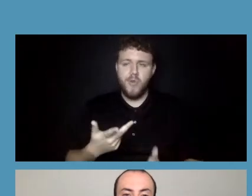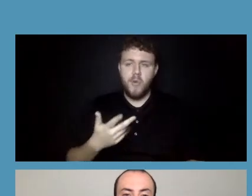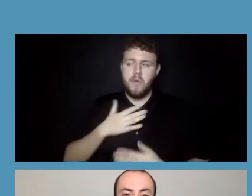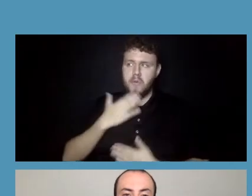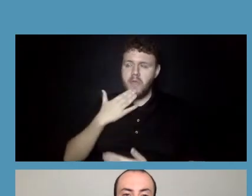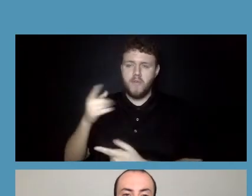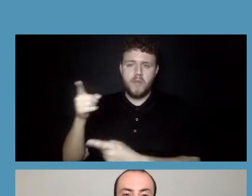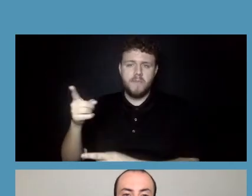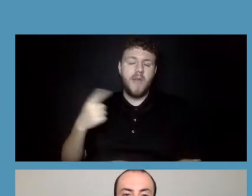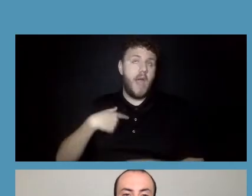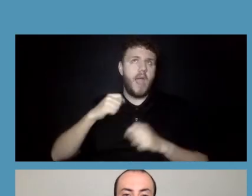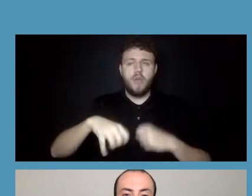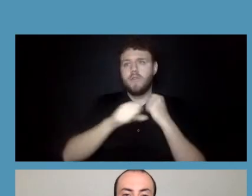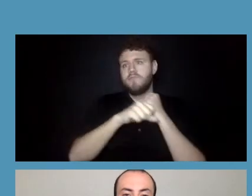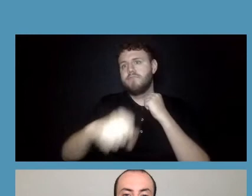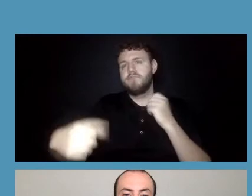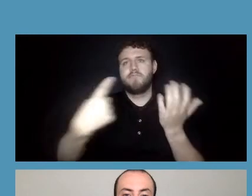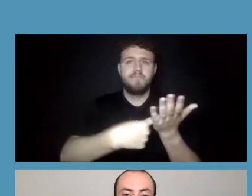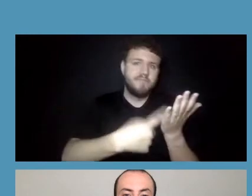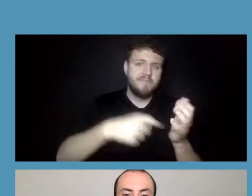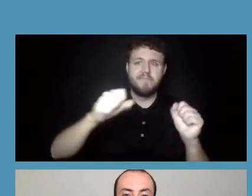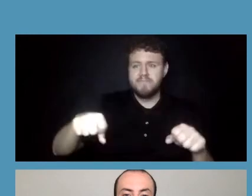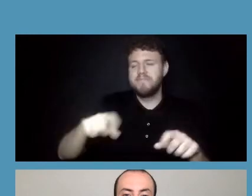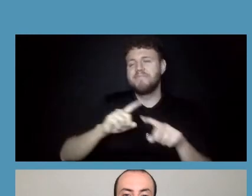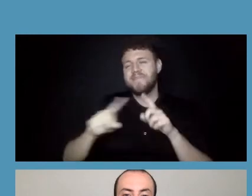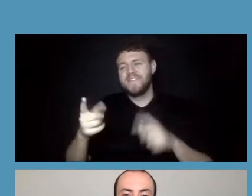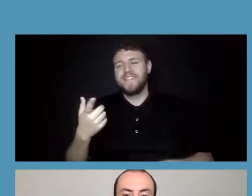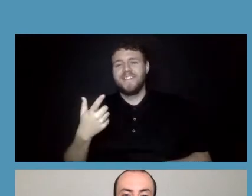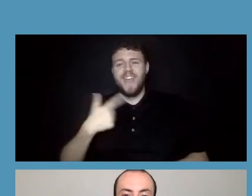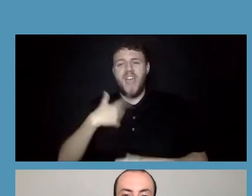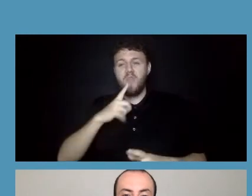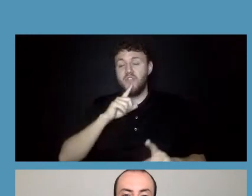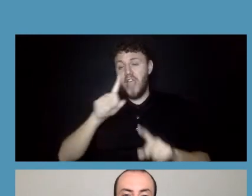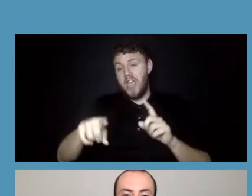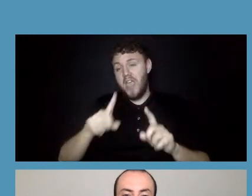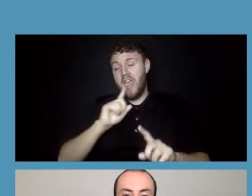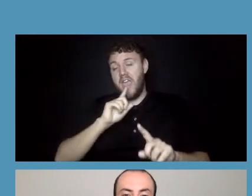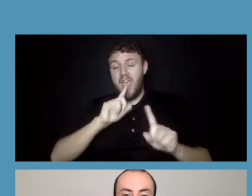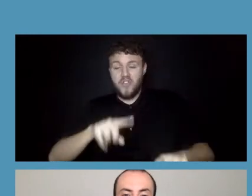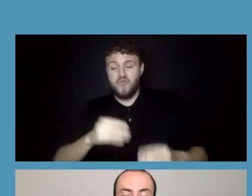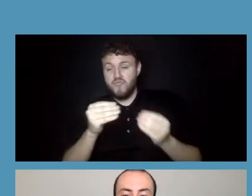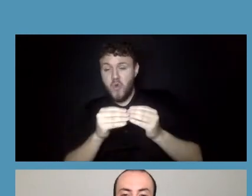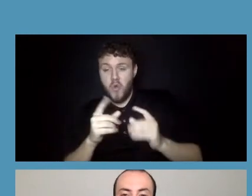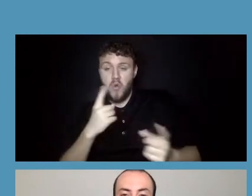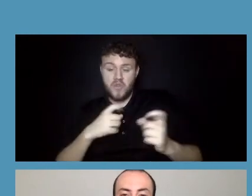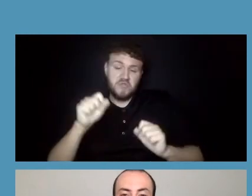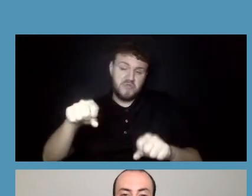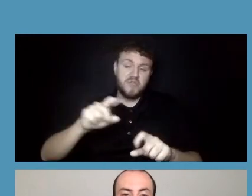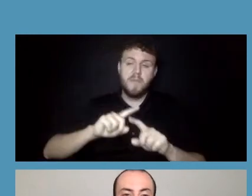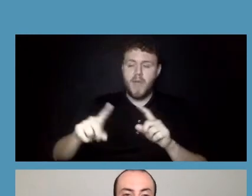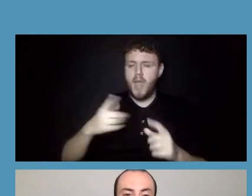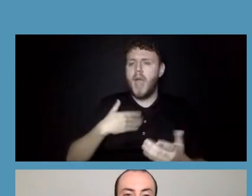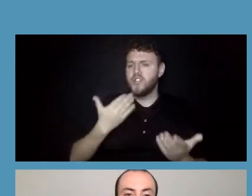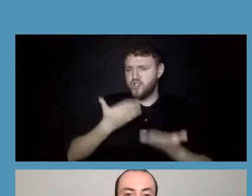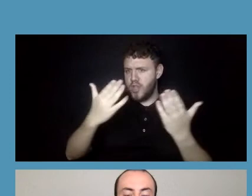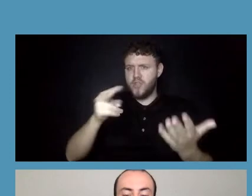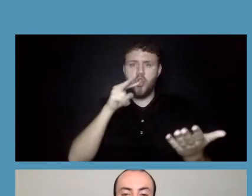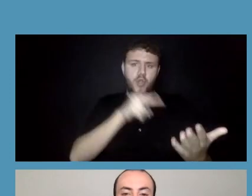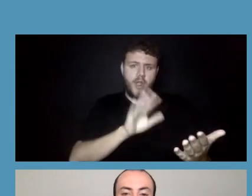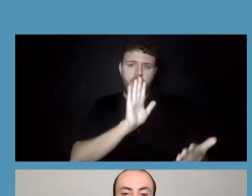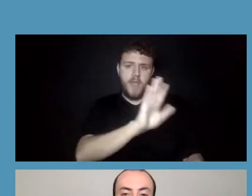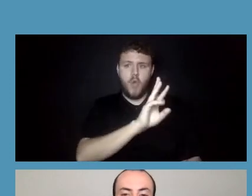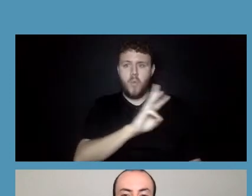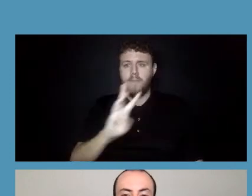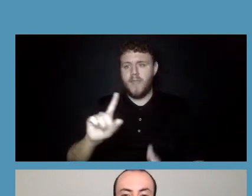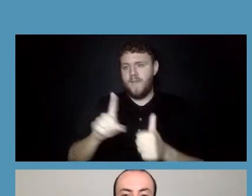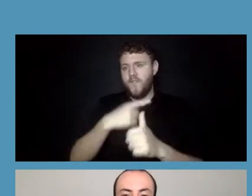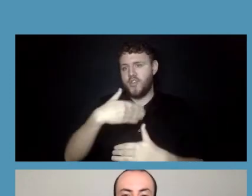I can go into more detail and answer specific questions, but I suggest looking at their website as a first step.